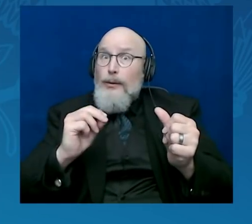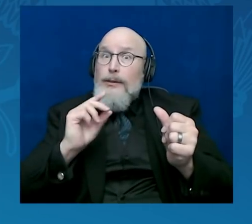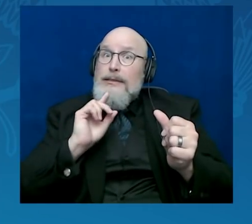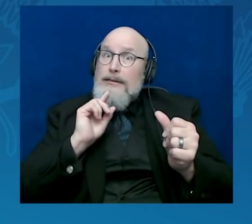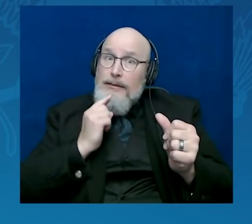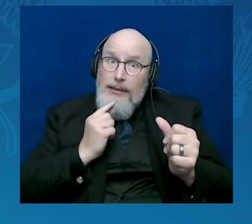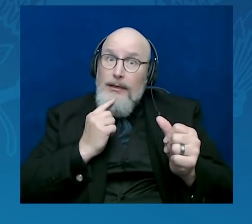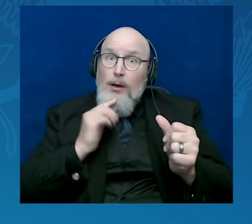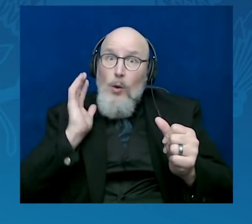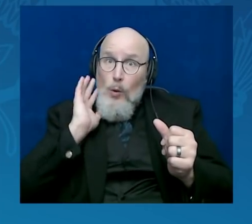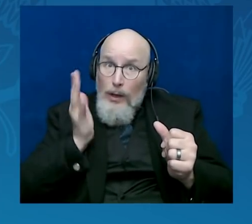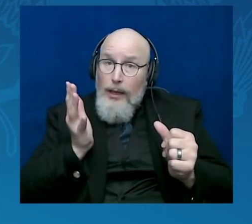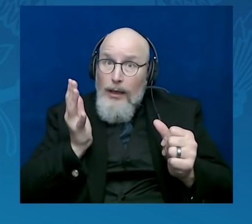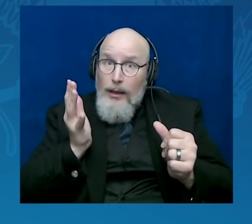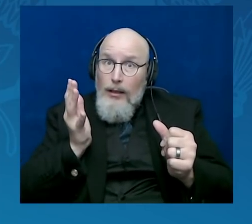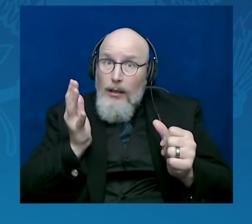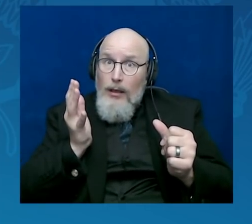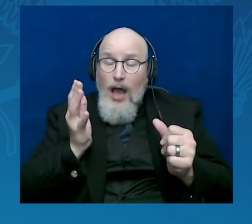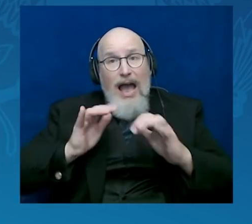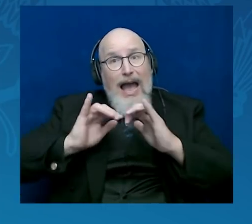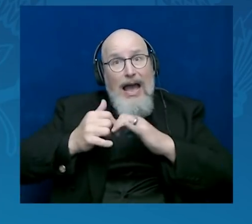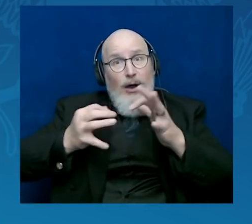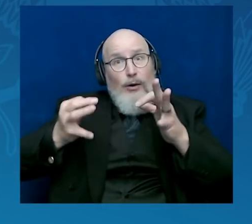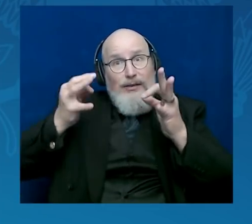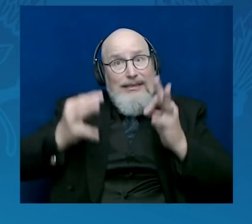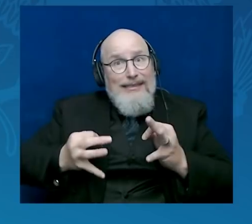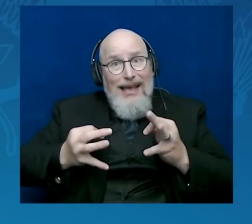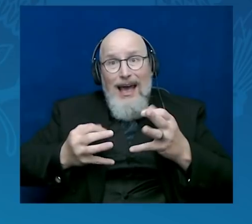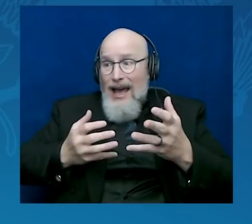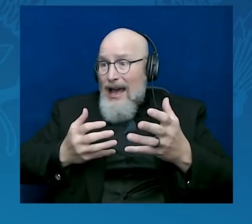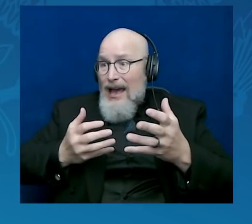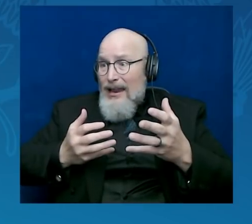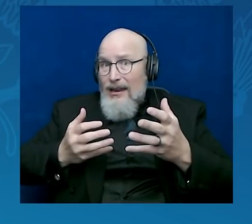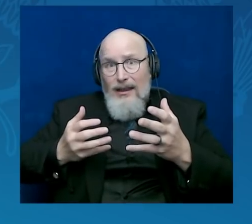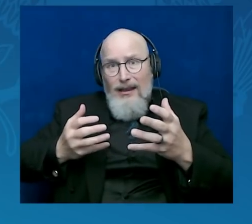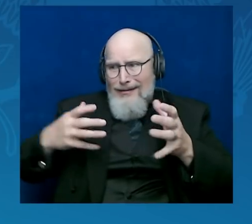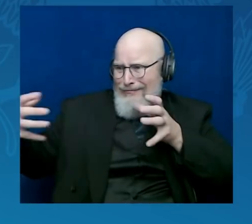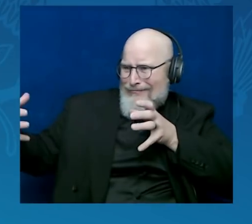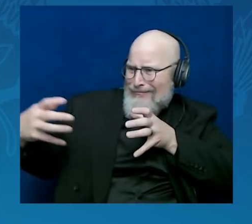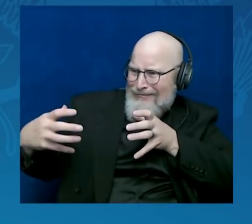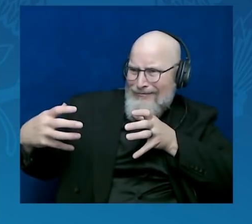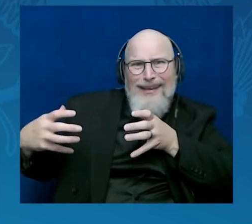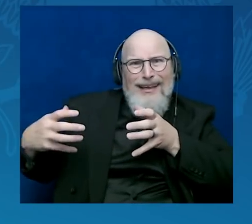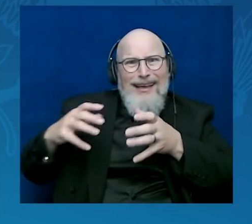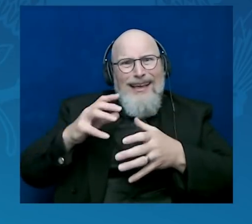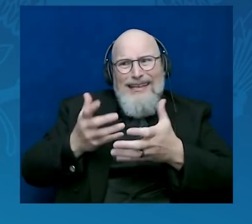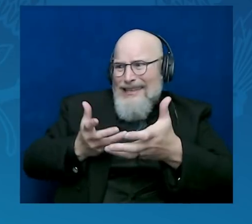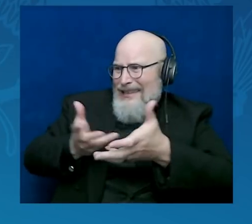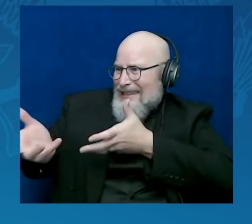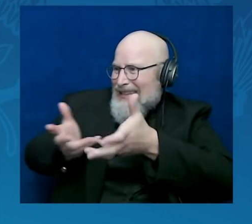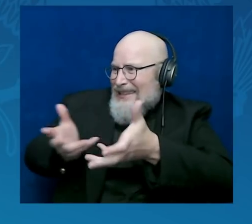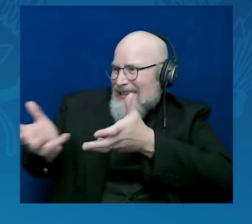again, of diplomatic discussions and engagement